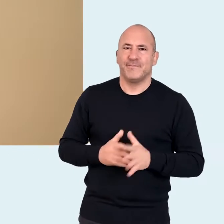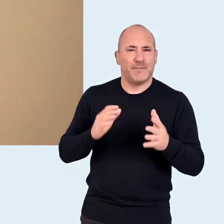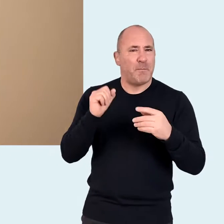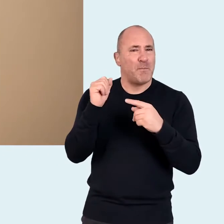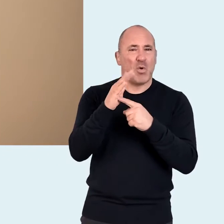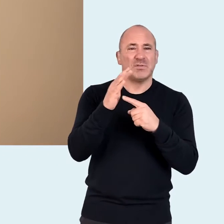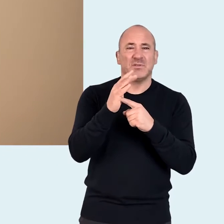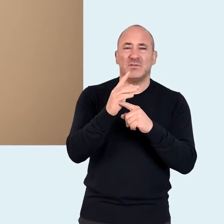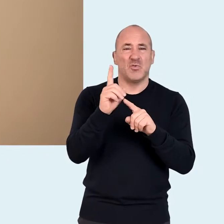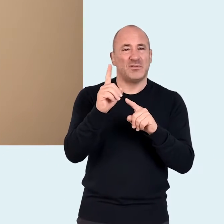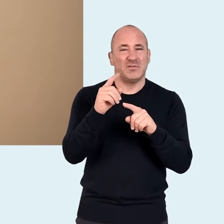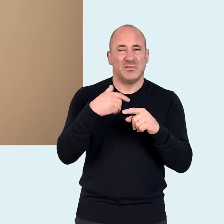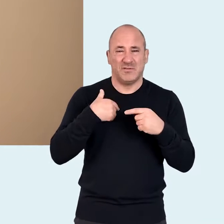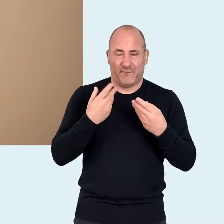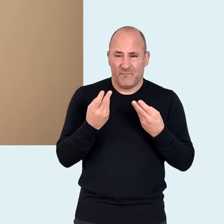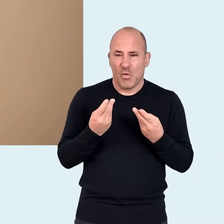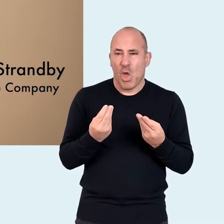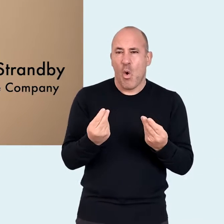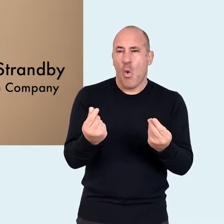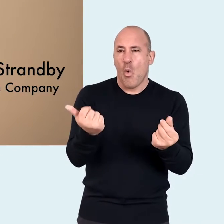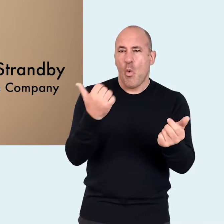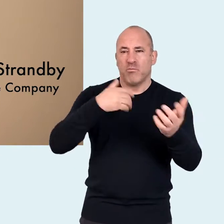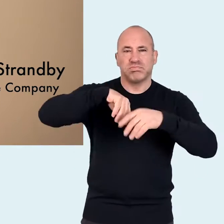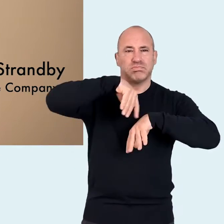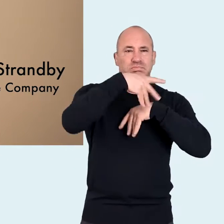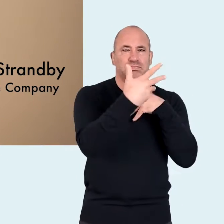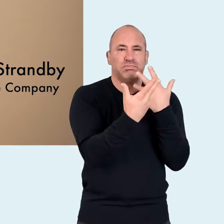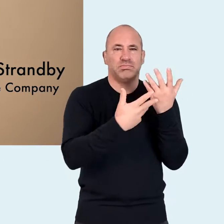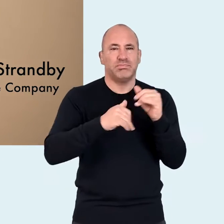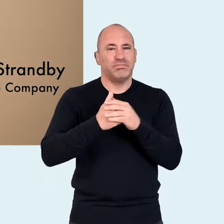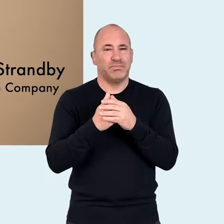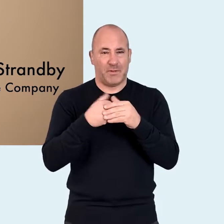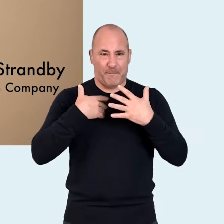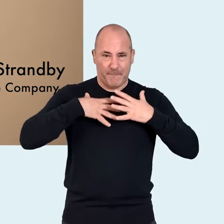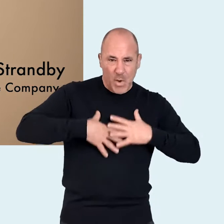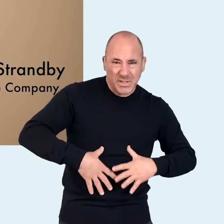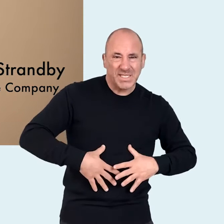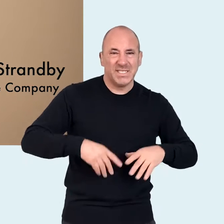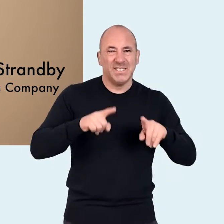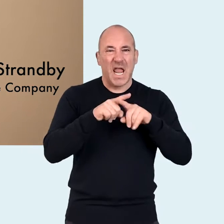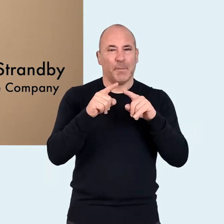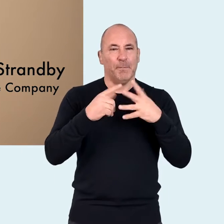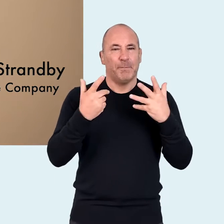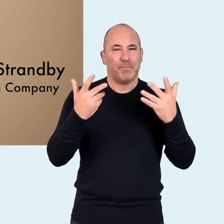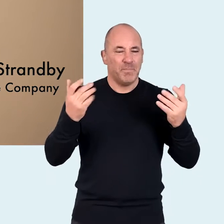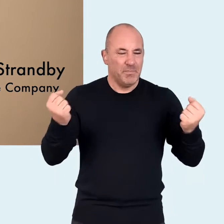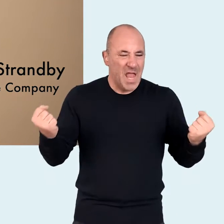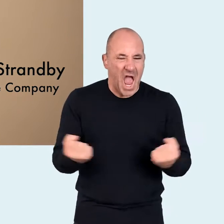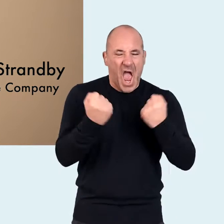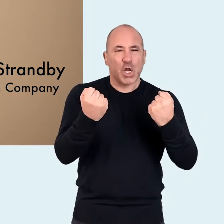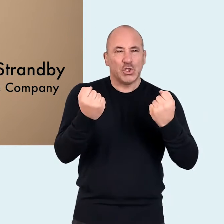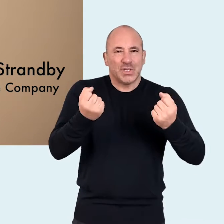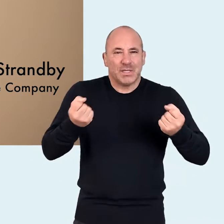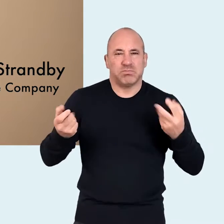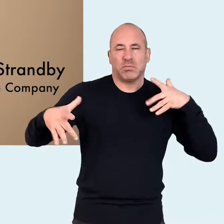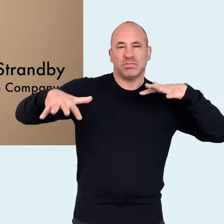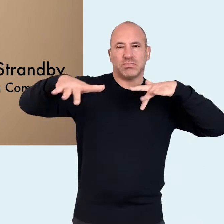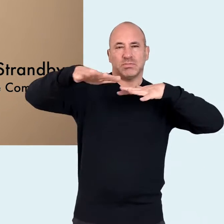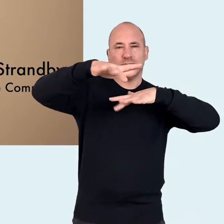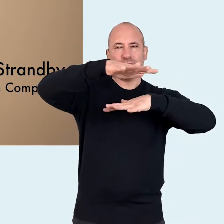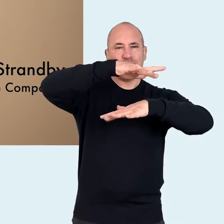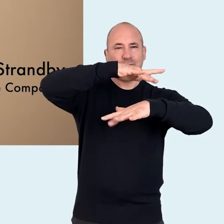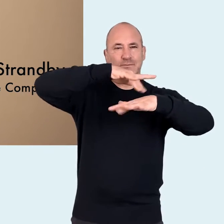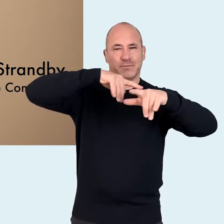It is very important for me to keep a flow moving, both in terms of dealing with our